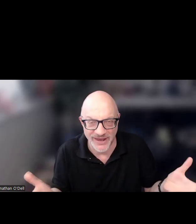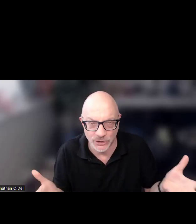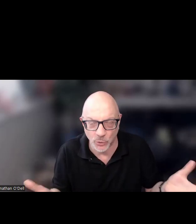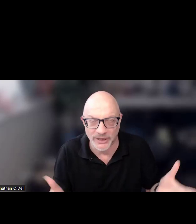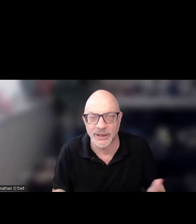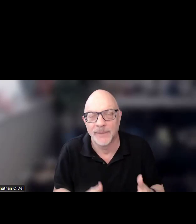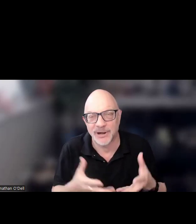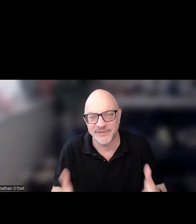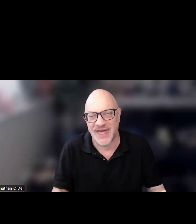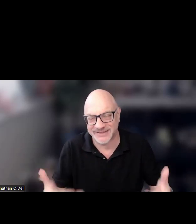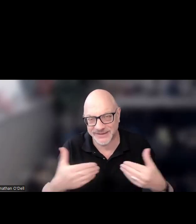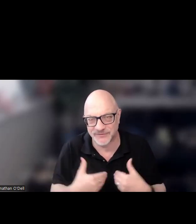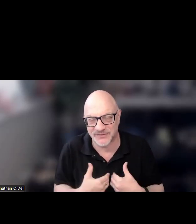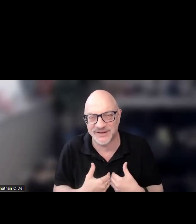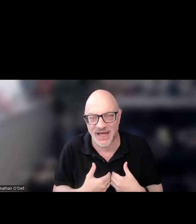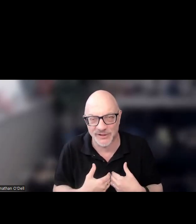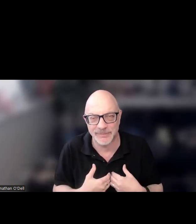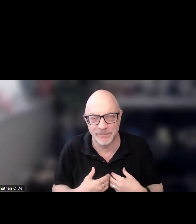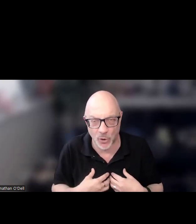Are they making motions, What are they doing?